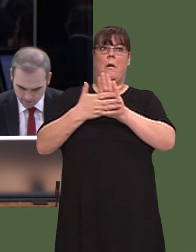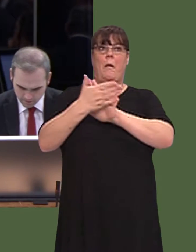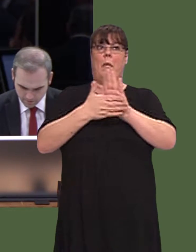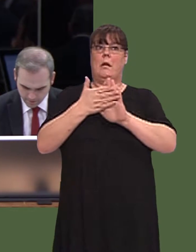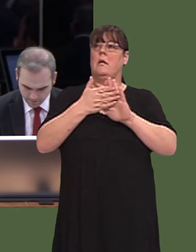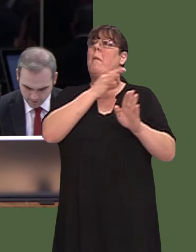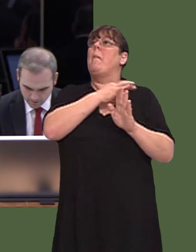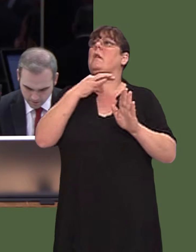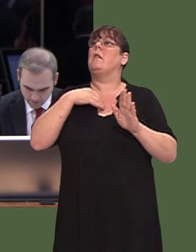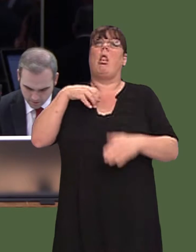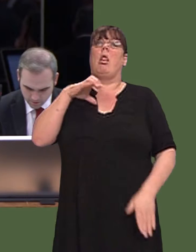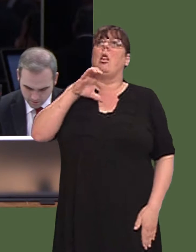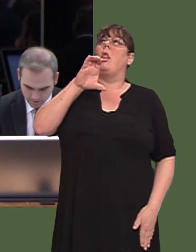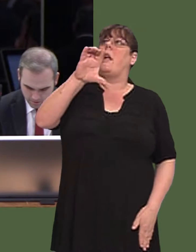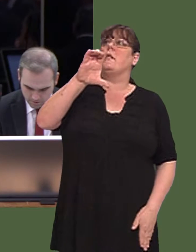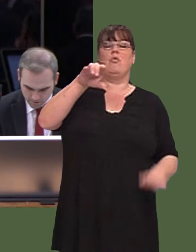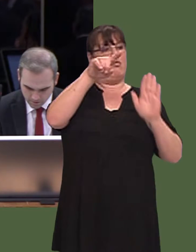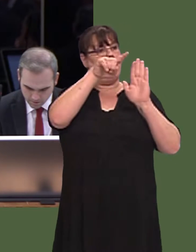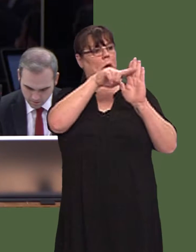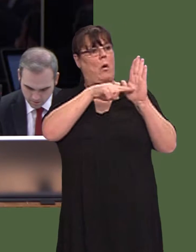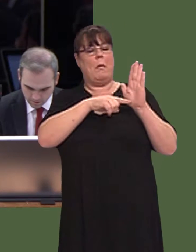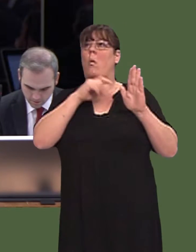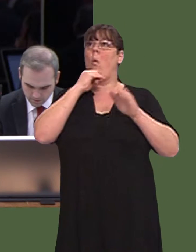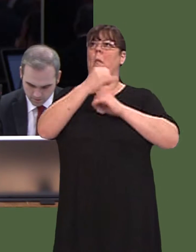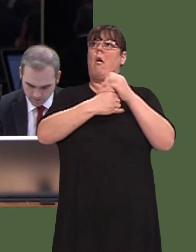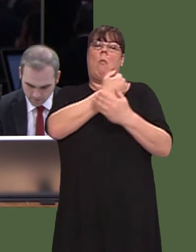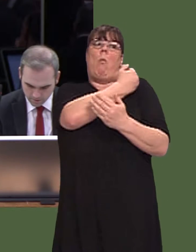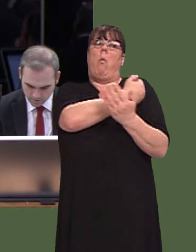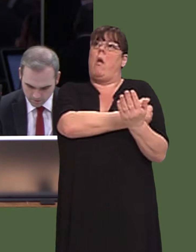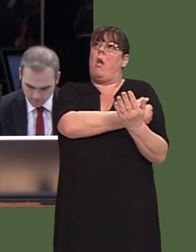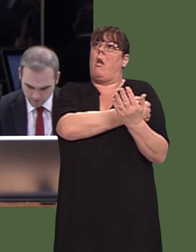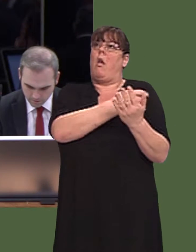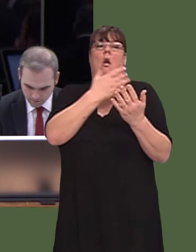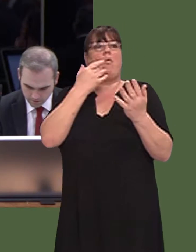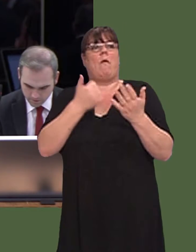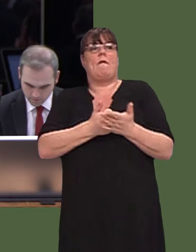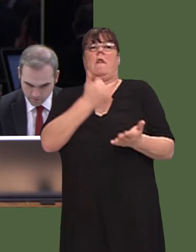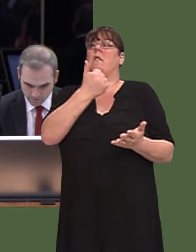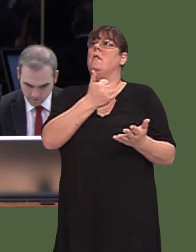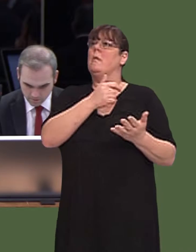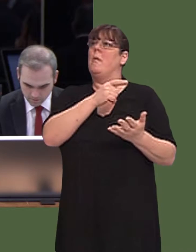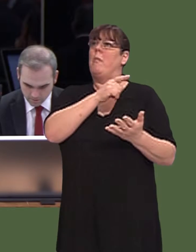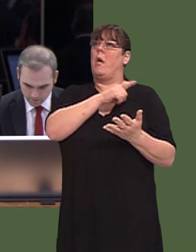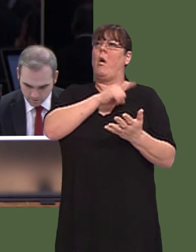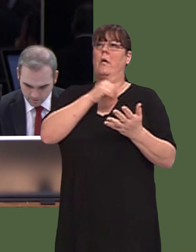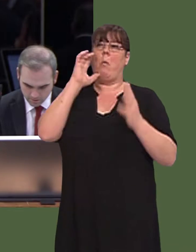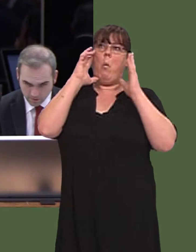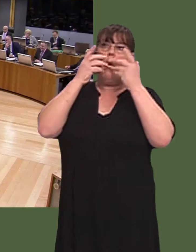get a medicine licensed are not going to be watered down when the lobbyists of the big pharmaceutical companies spot an opportunity?